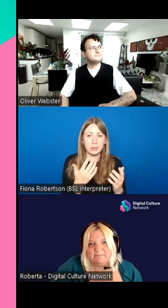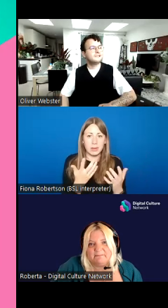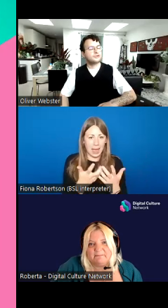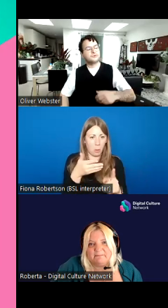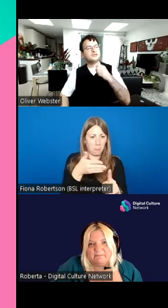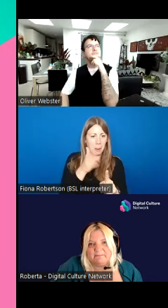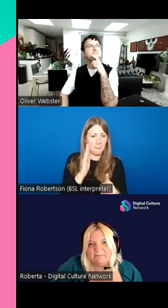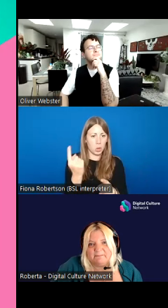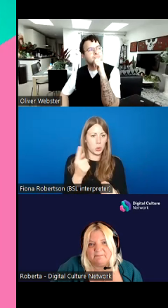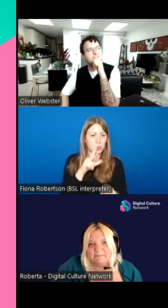That's a good question.